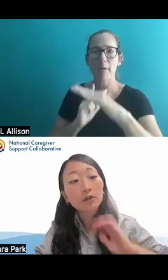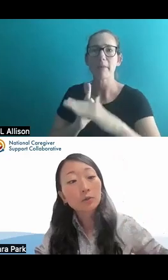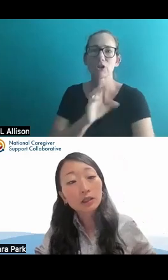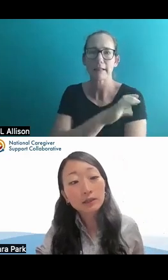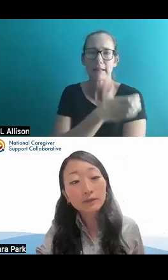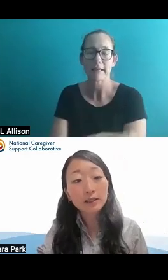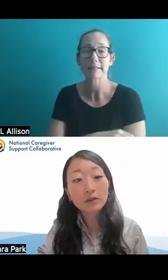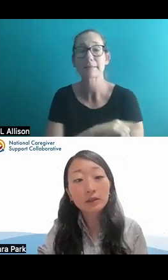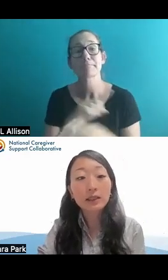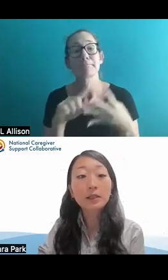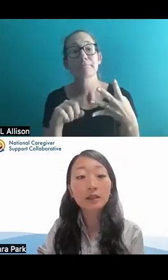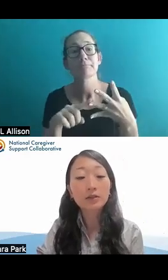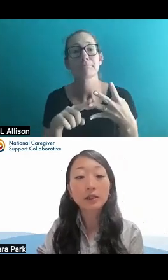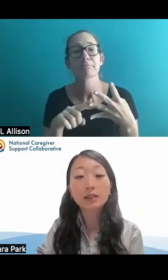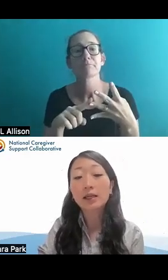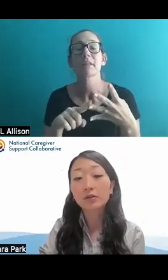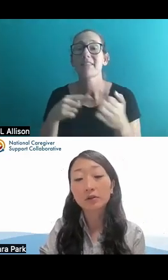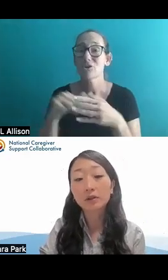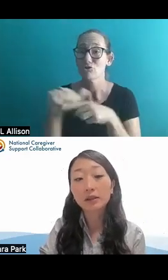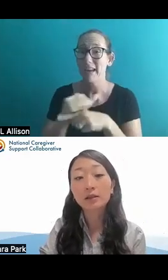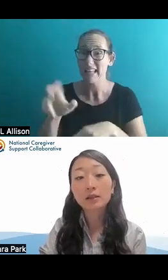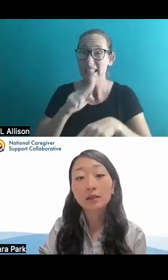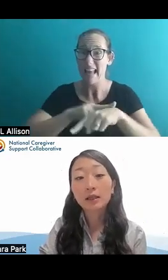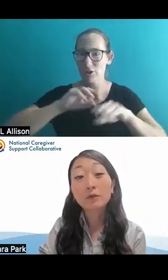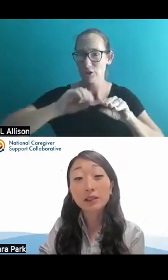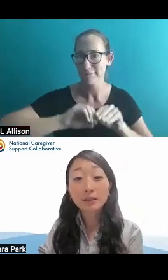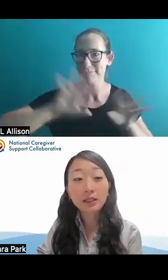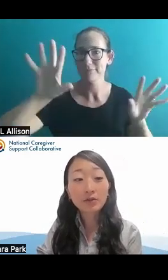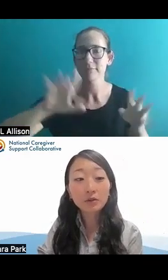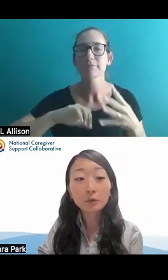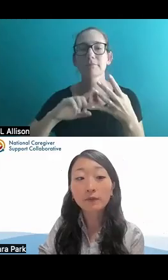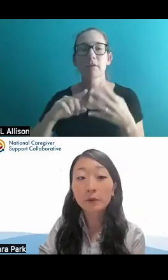objective is to disseminate these trainings nationally. For dissemination, we're focused